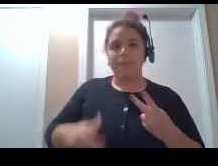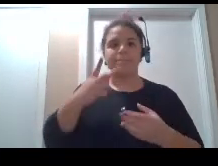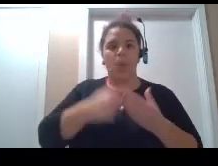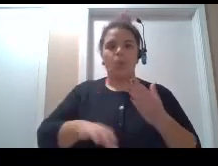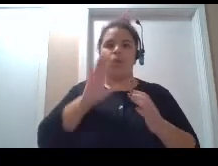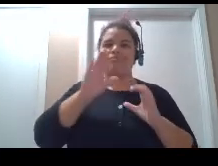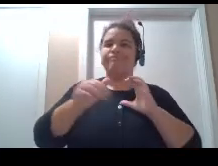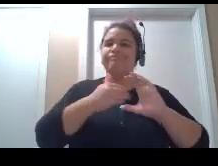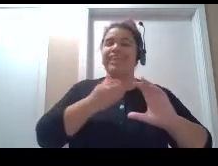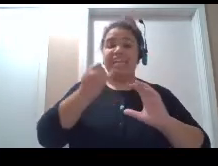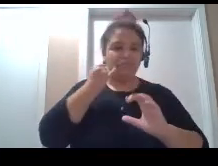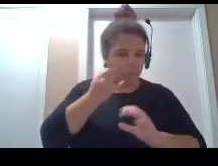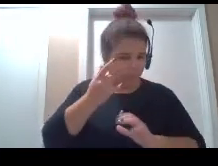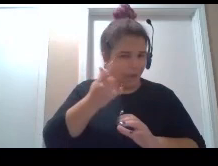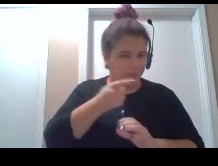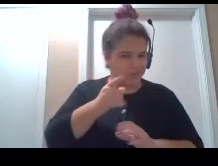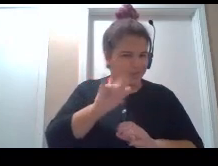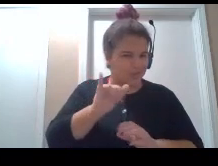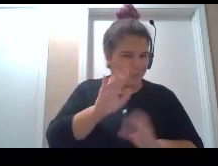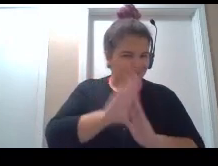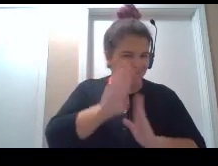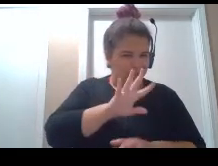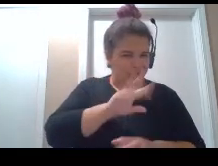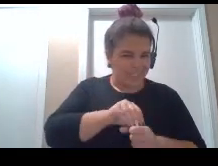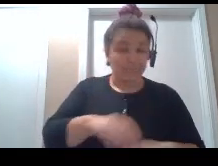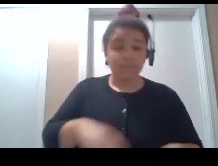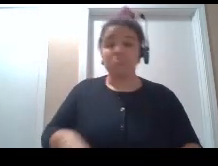This could be either in an email or a calendar invite.